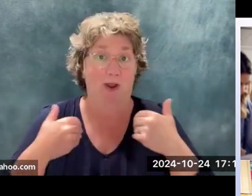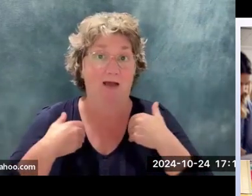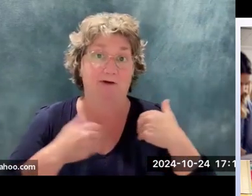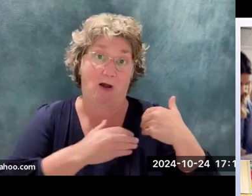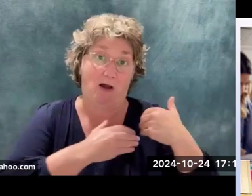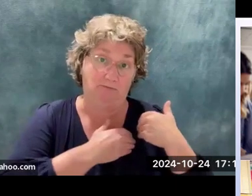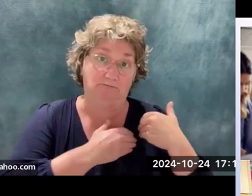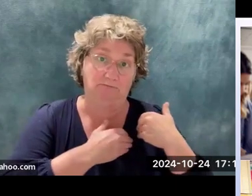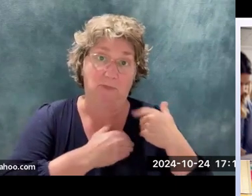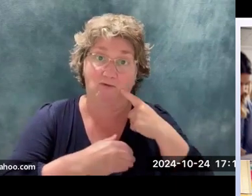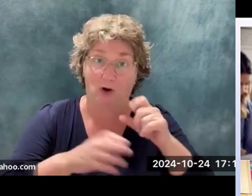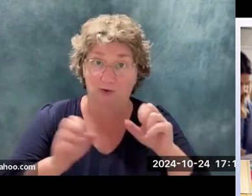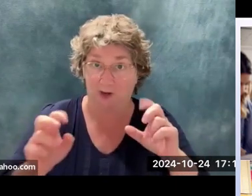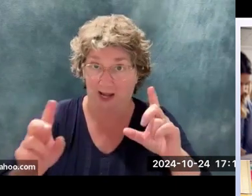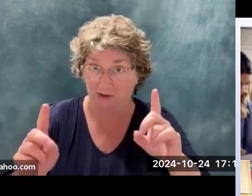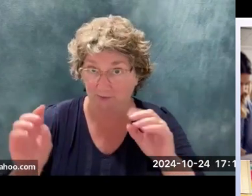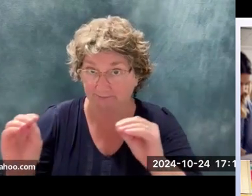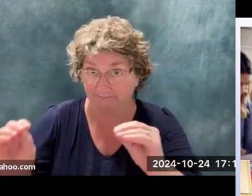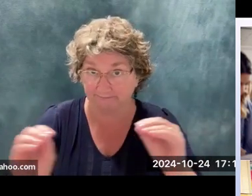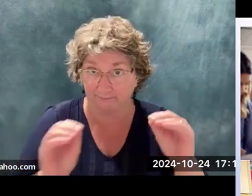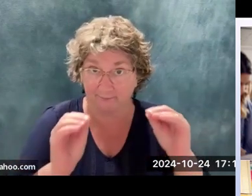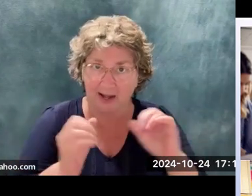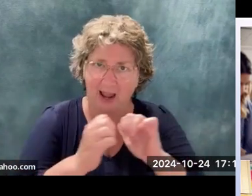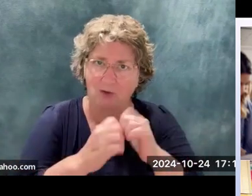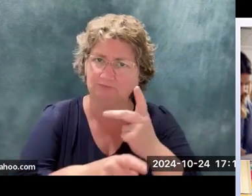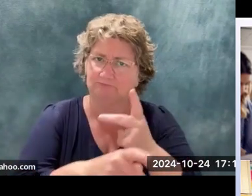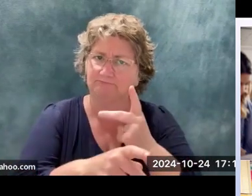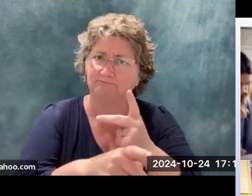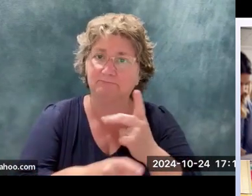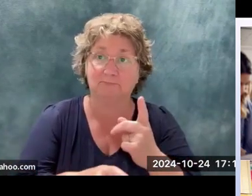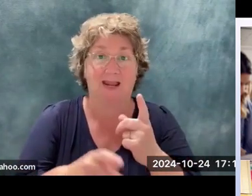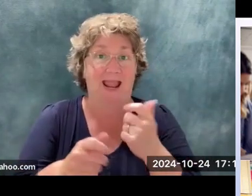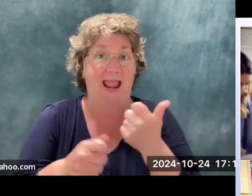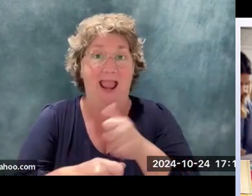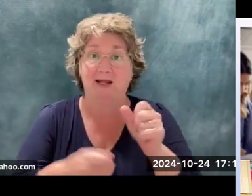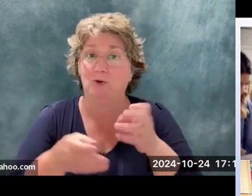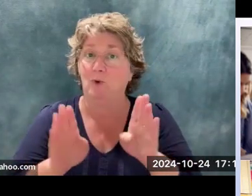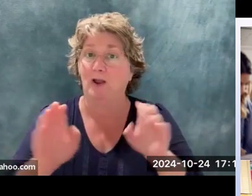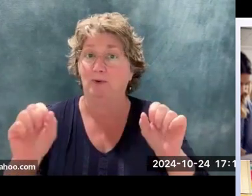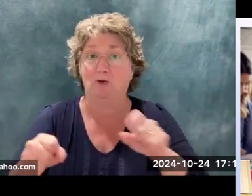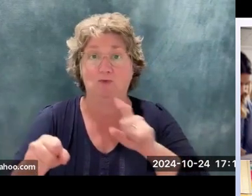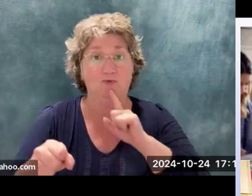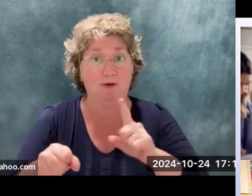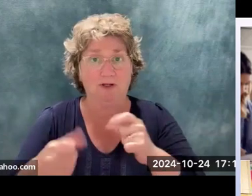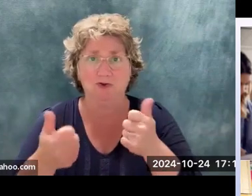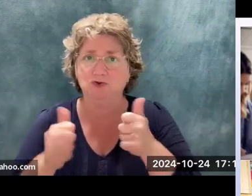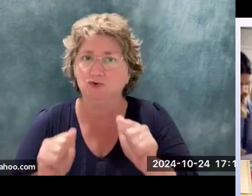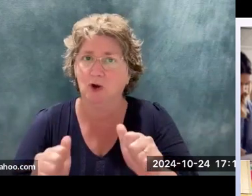anything we can do to mitigate or blunt the impact of respiratory viruses we try to do.